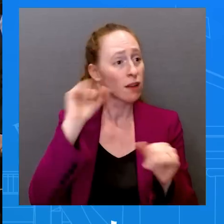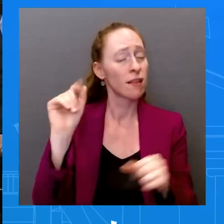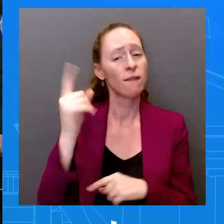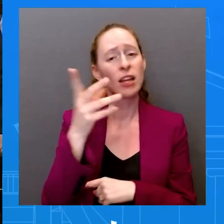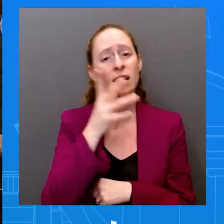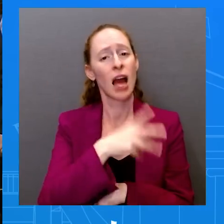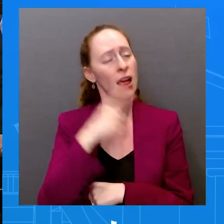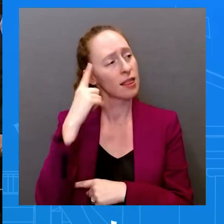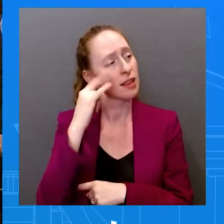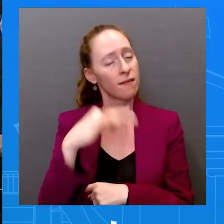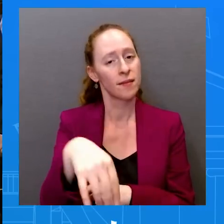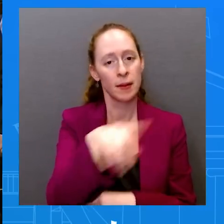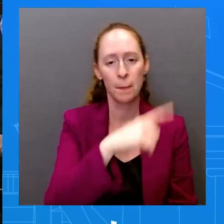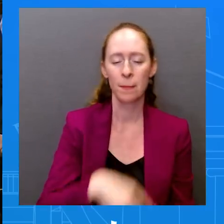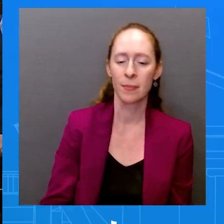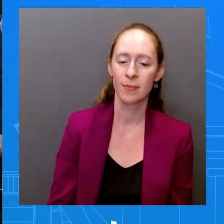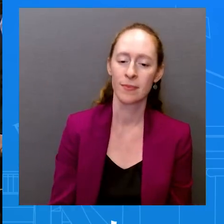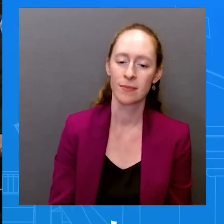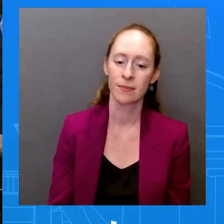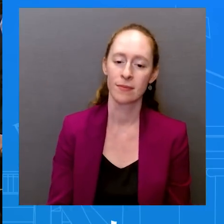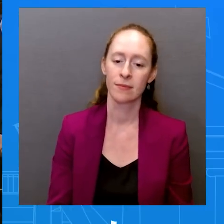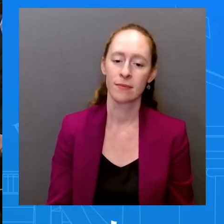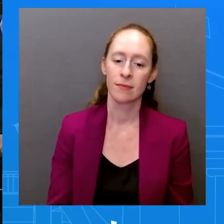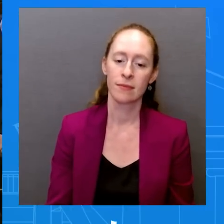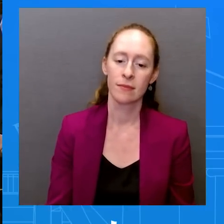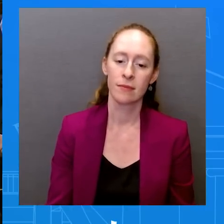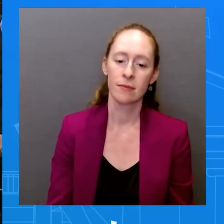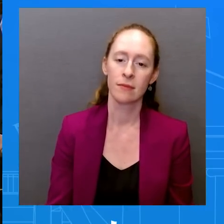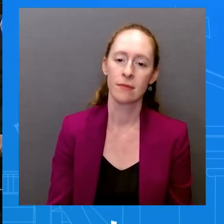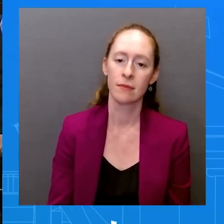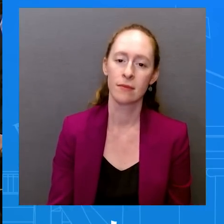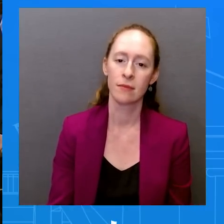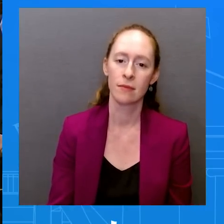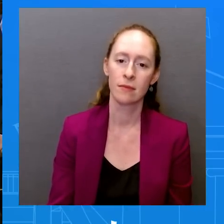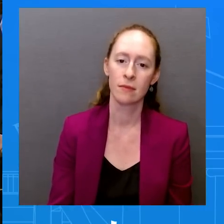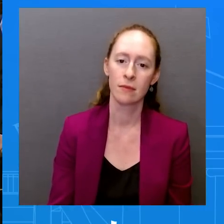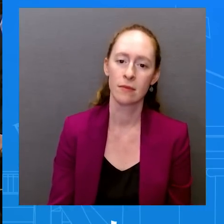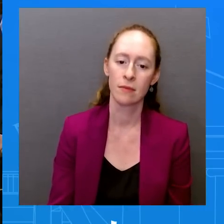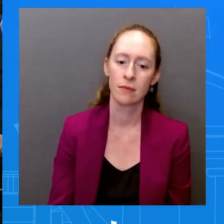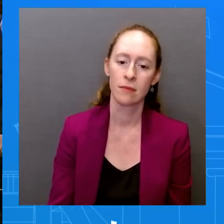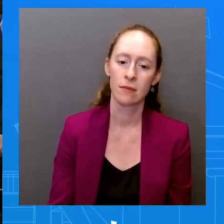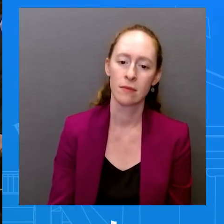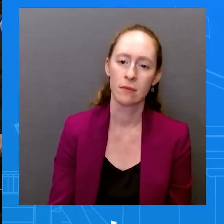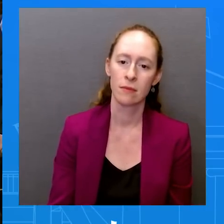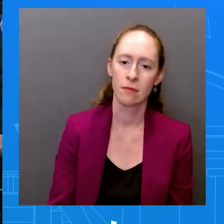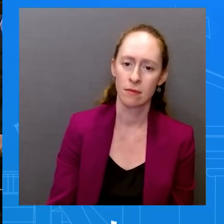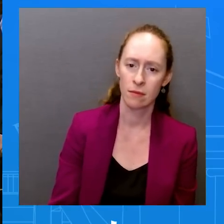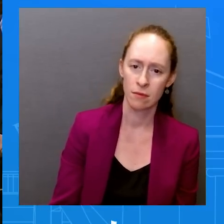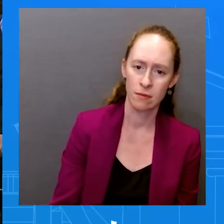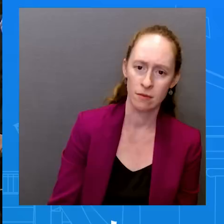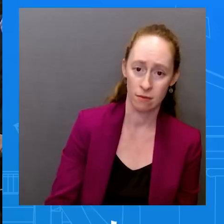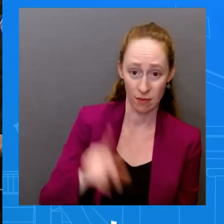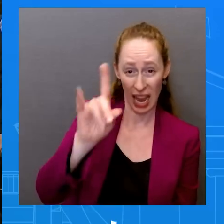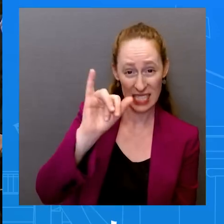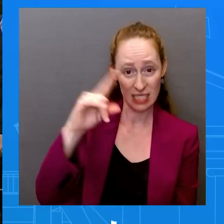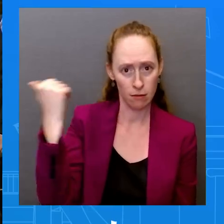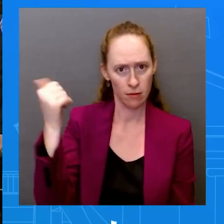about the Queen's health this morning? And when was the last time President Biden actually spoke to the Queen?